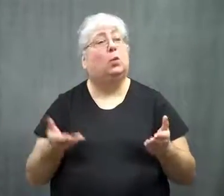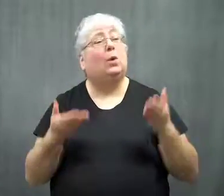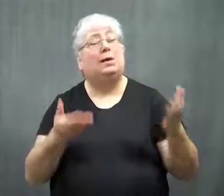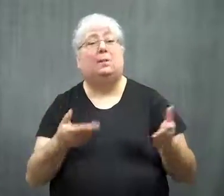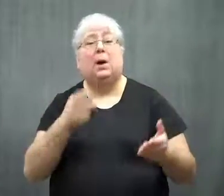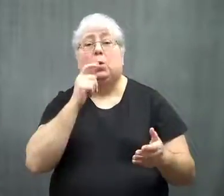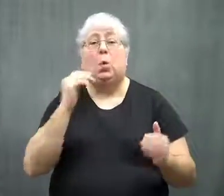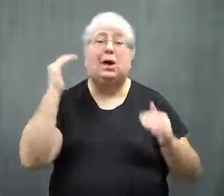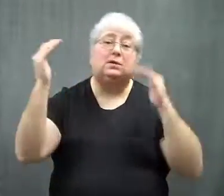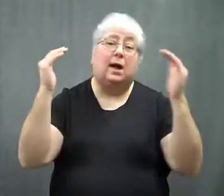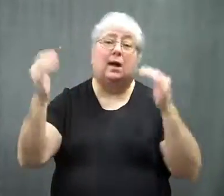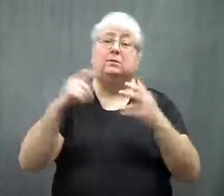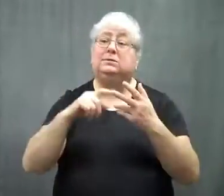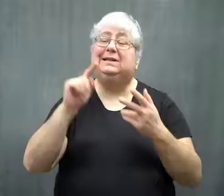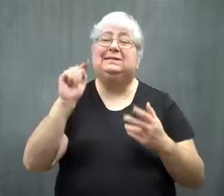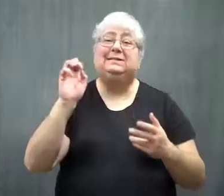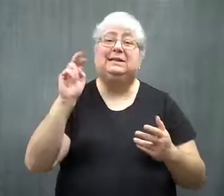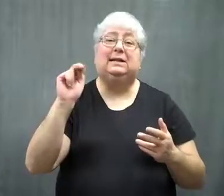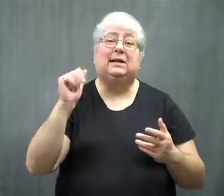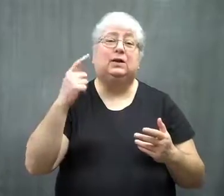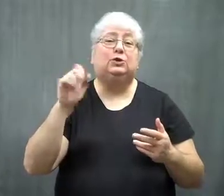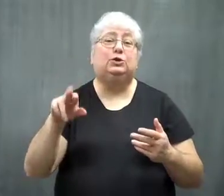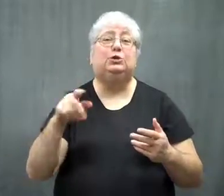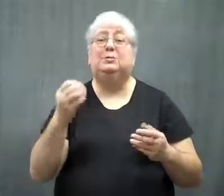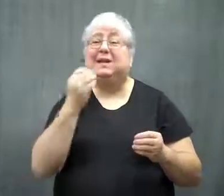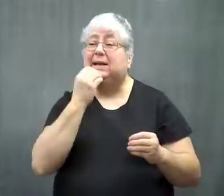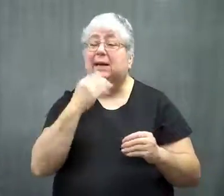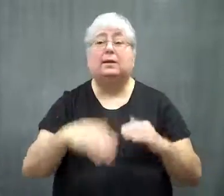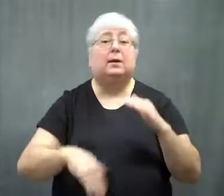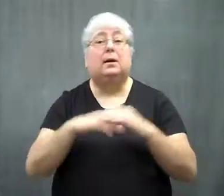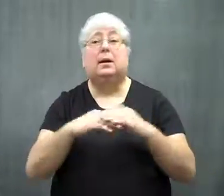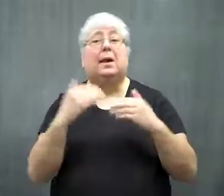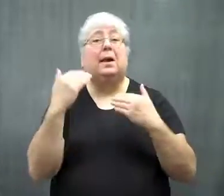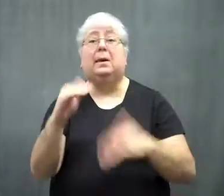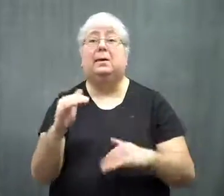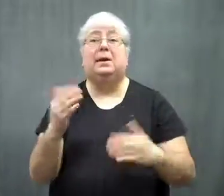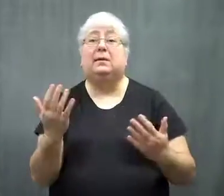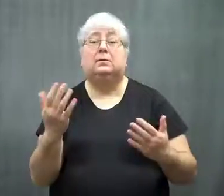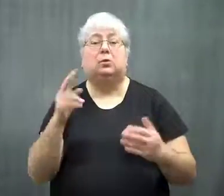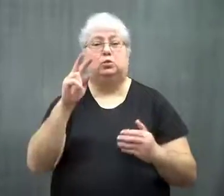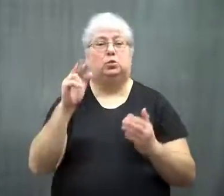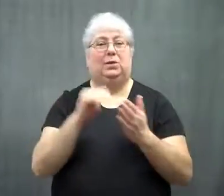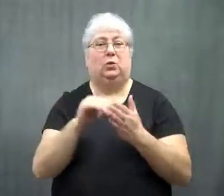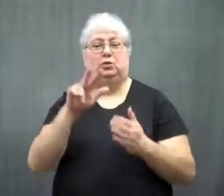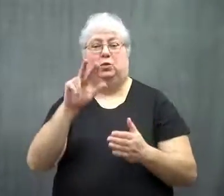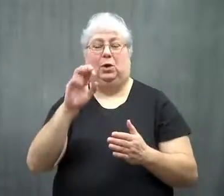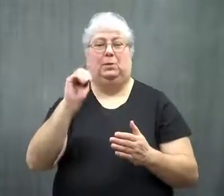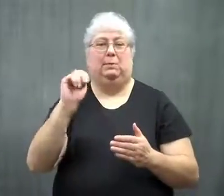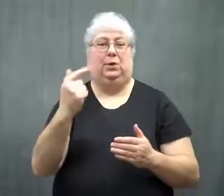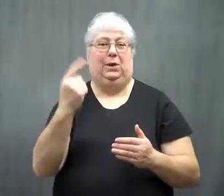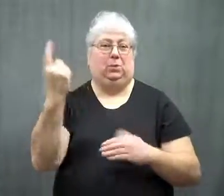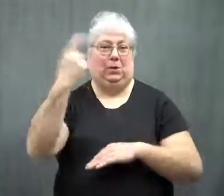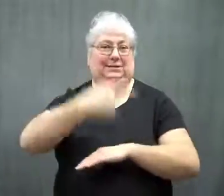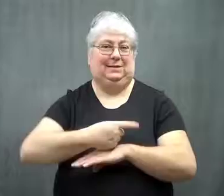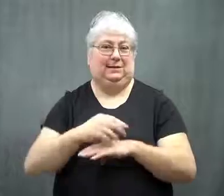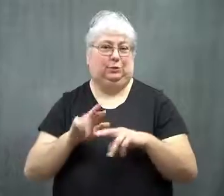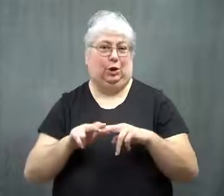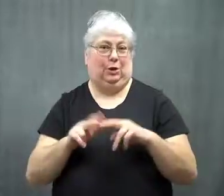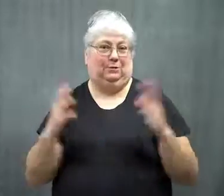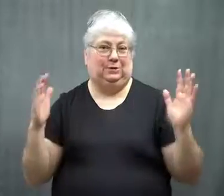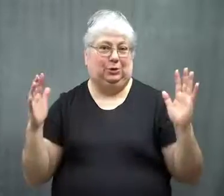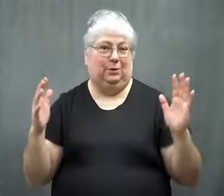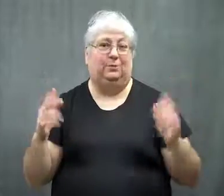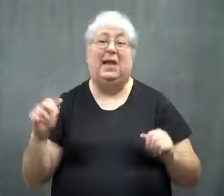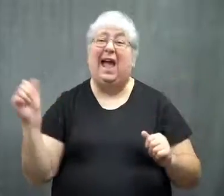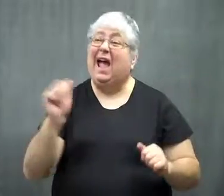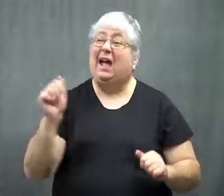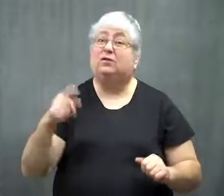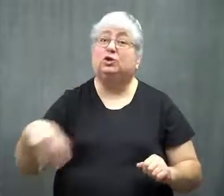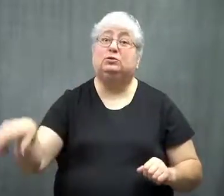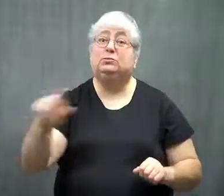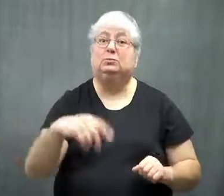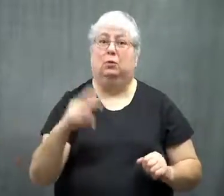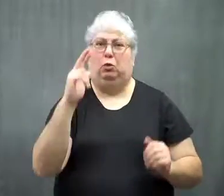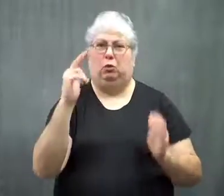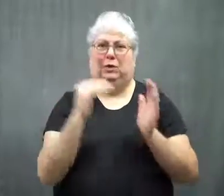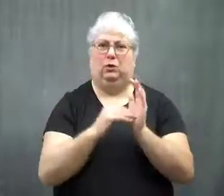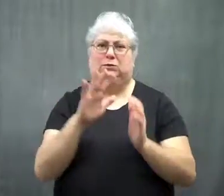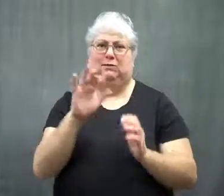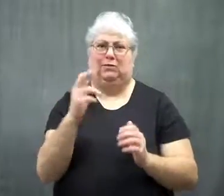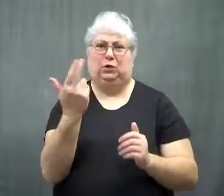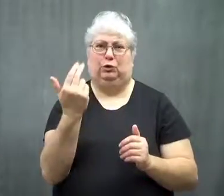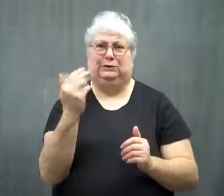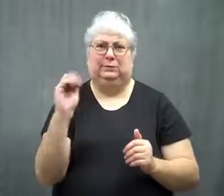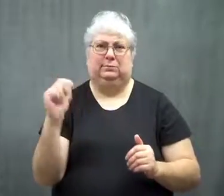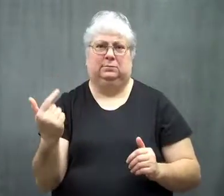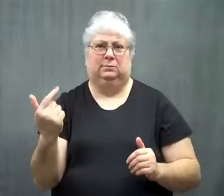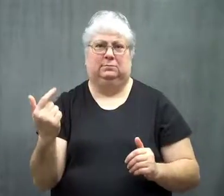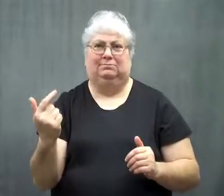recommends that adults and teenagers eat no more than 2300 mg of salt per day.